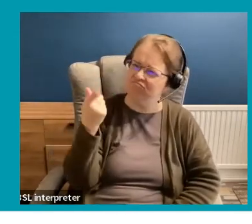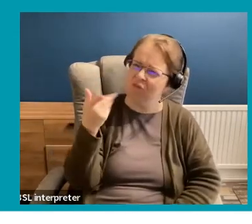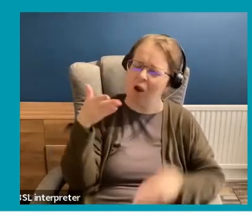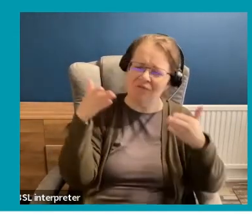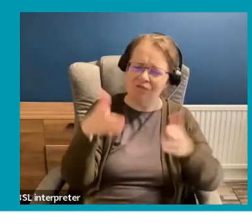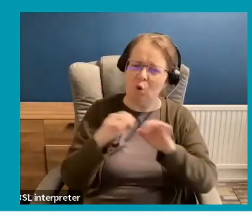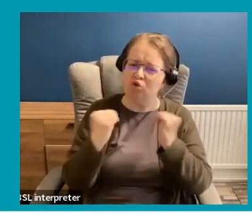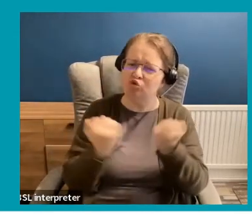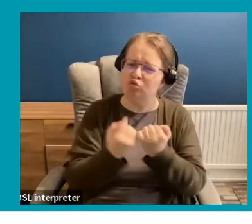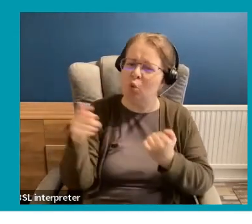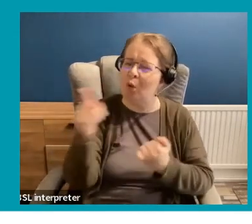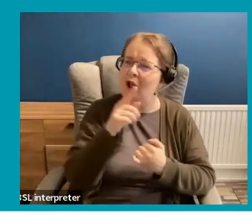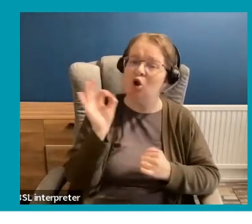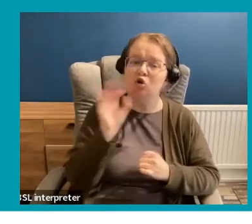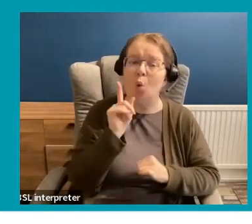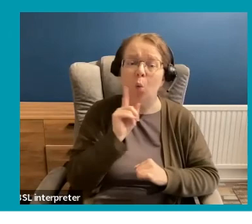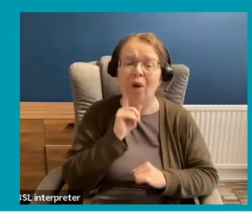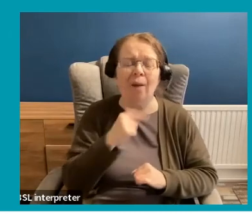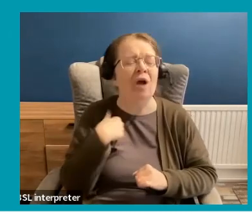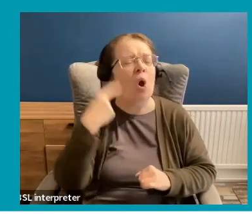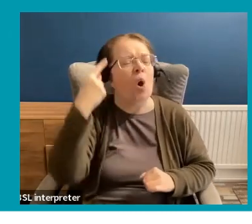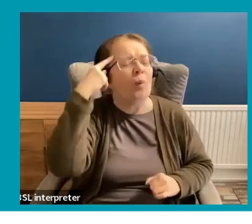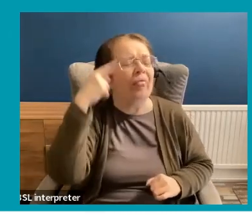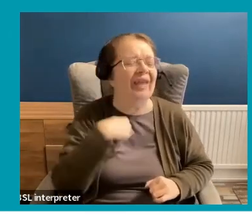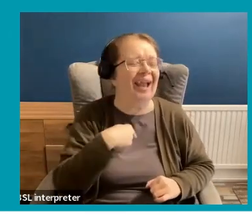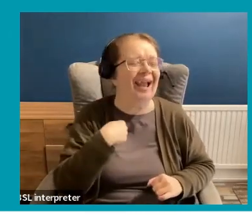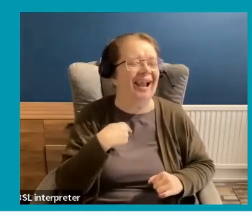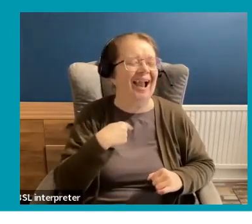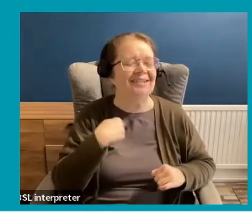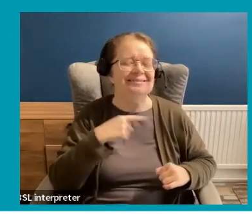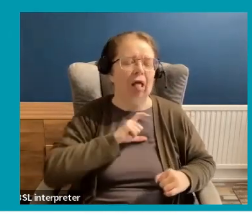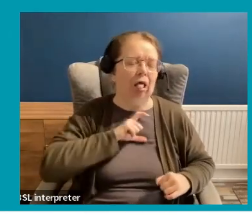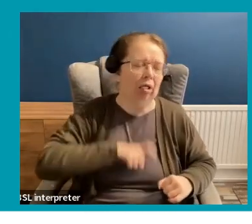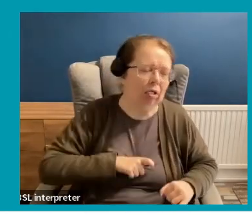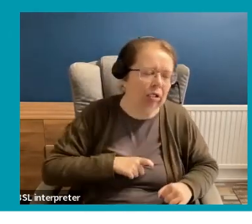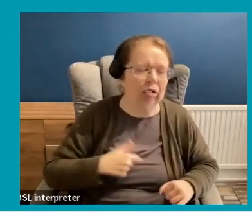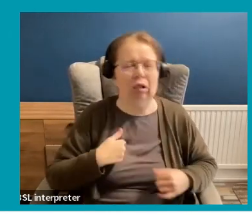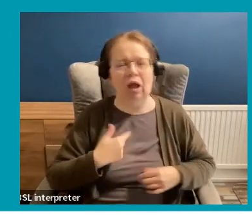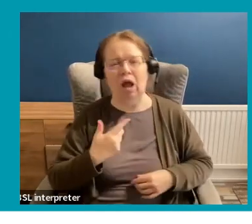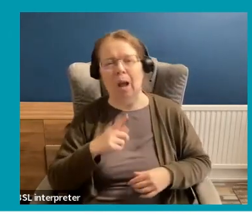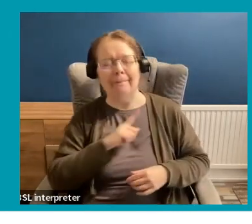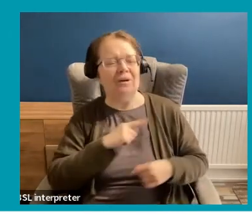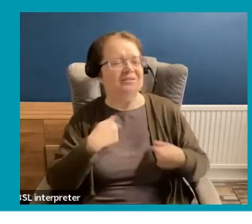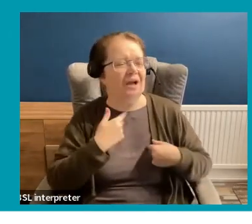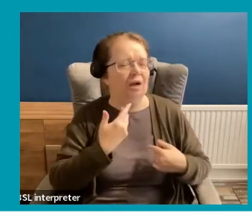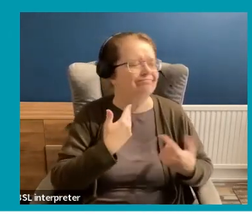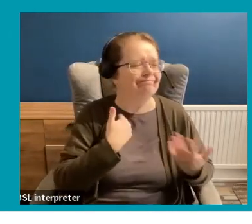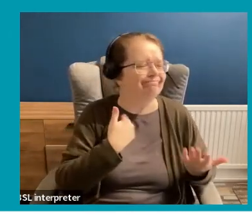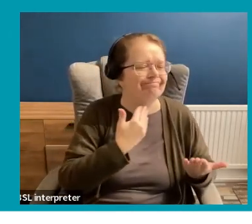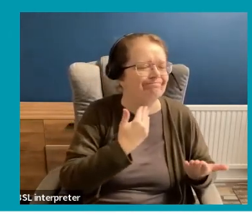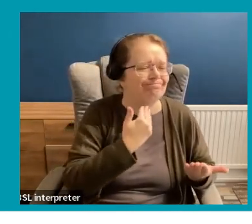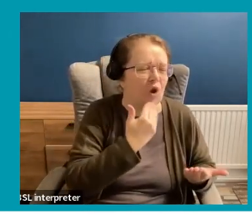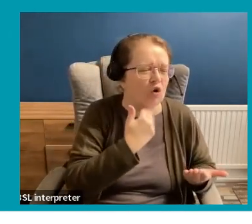none of the women said I think it's because I am lacking in confidence or I think it's because I don't have a good professional network.